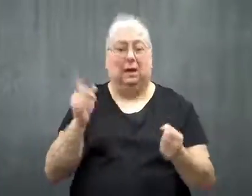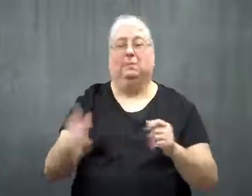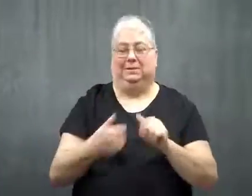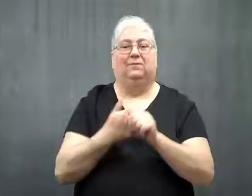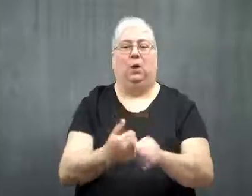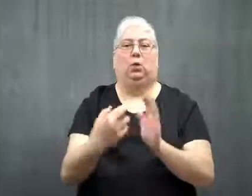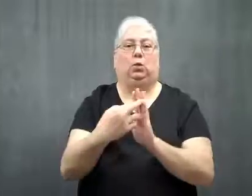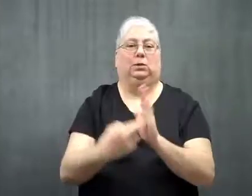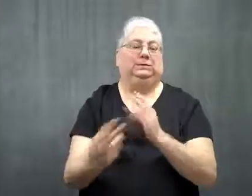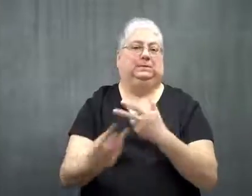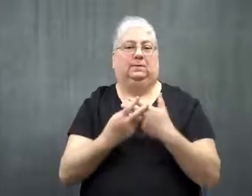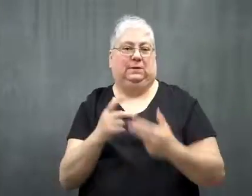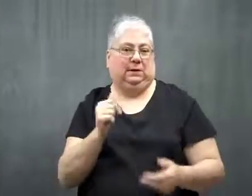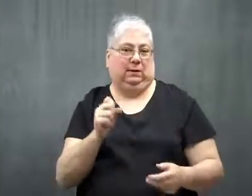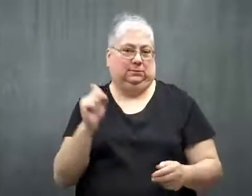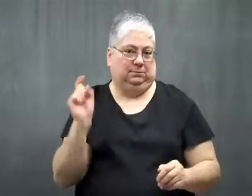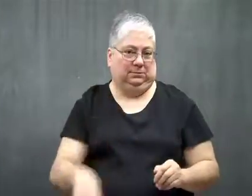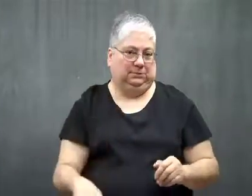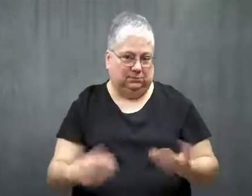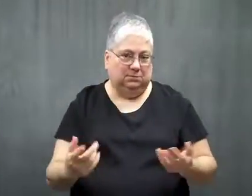They have to follow the regulations and reduce the use of gas.